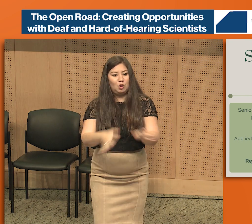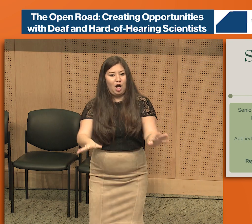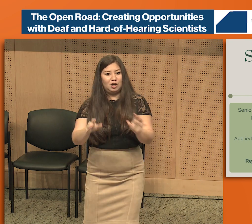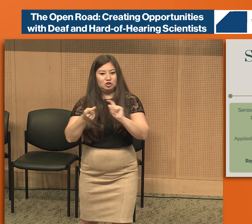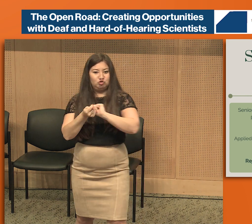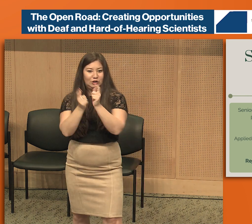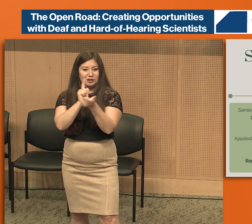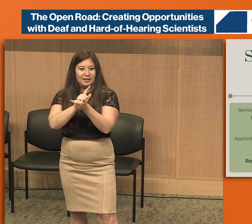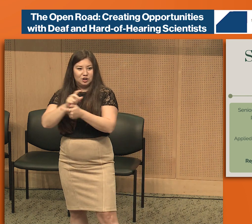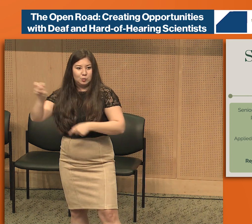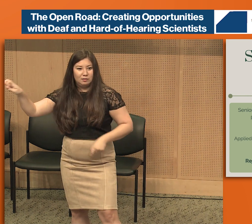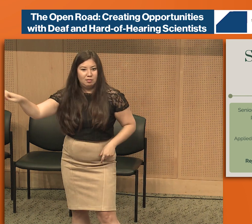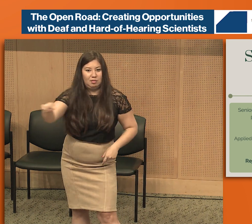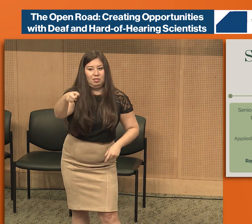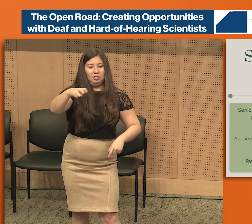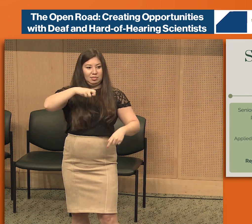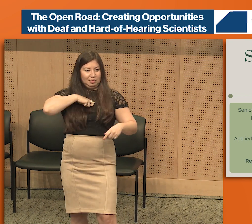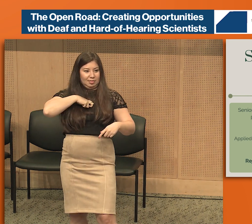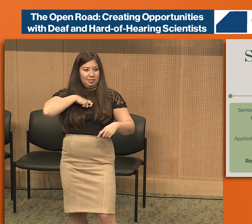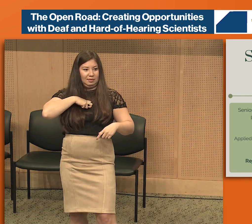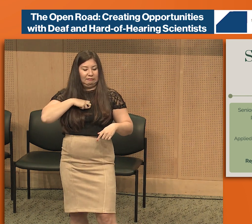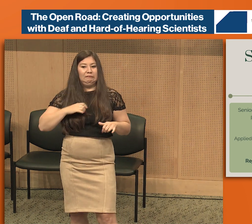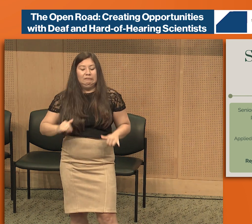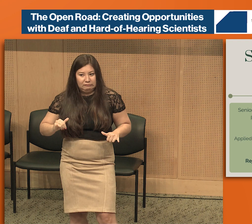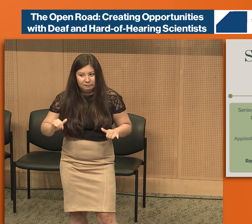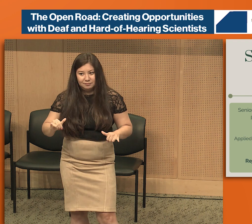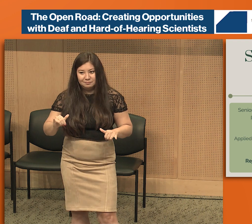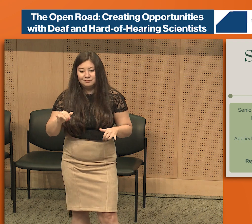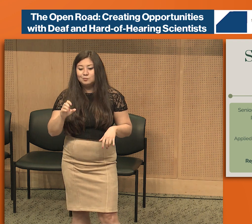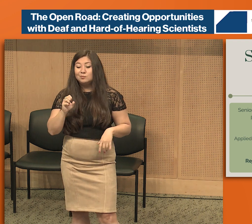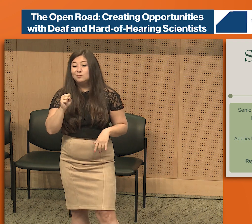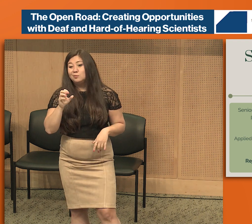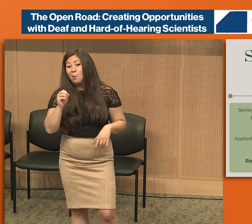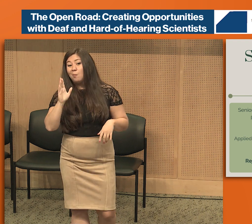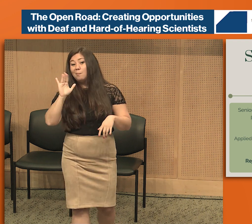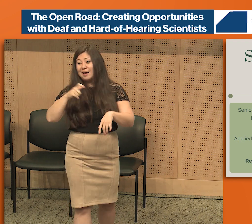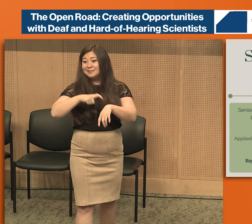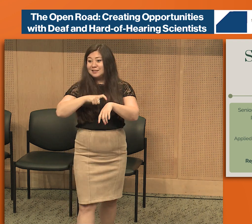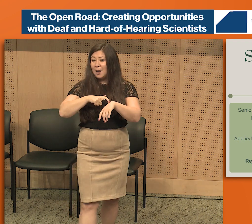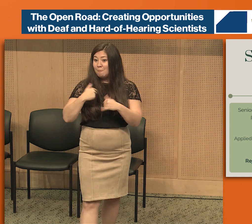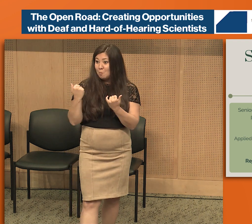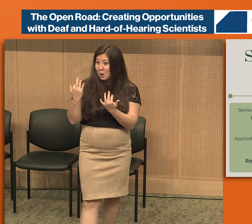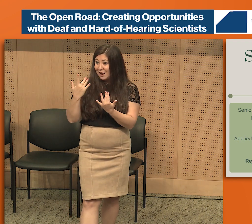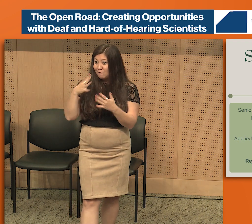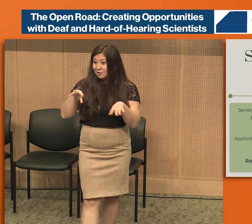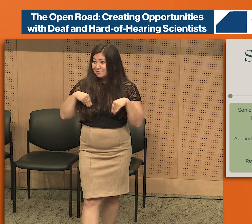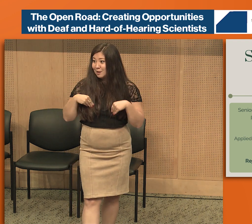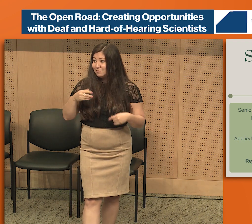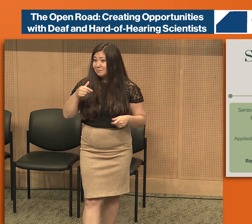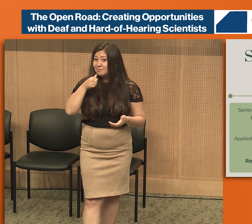I actually did know what the word meant after I had seen it in print,